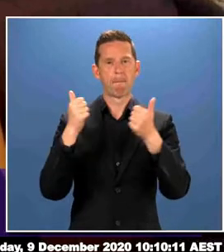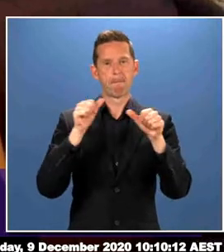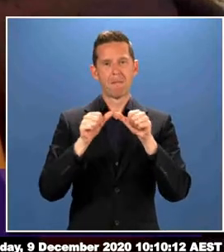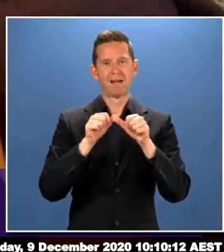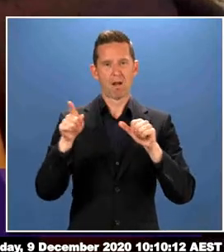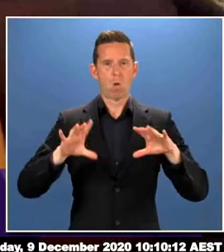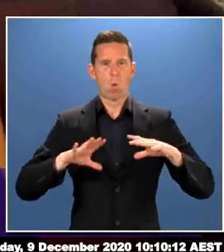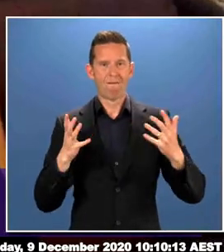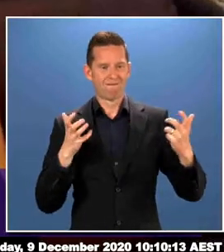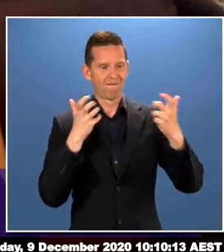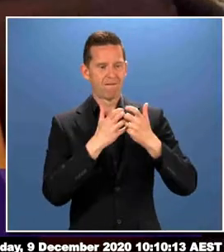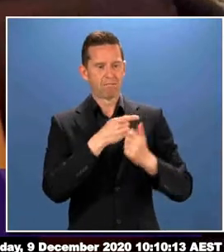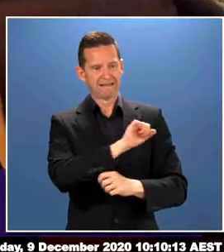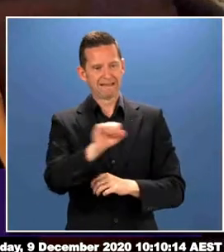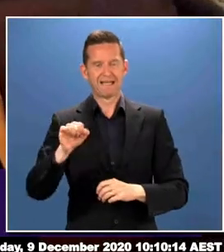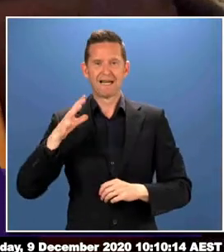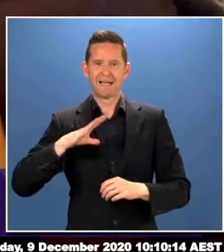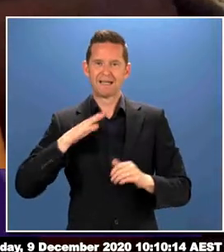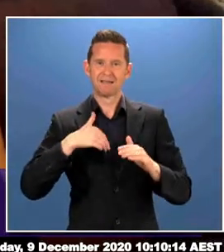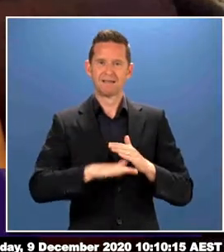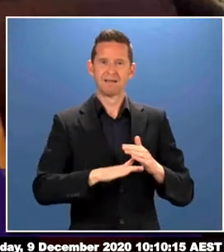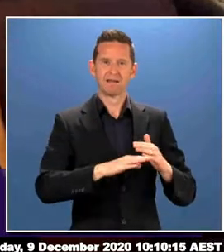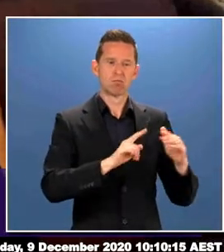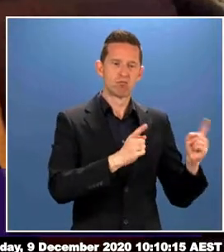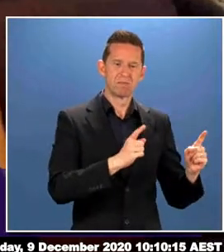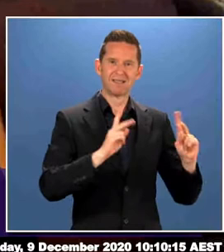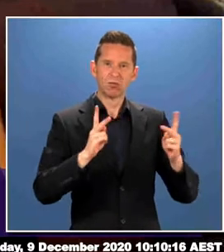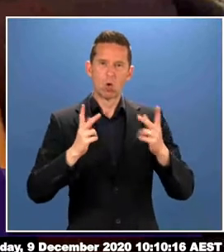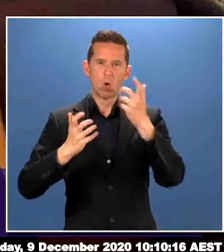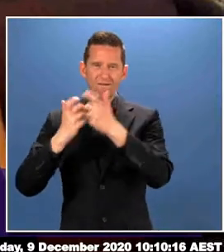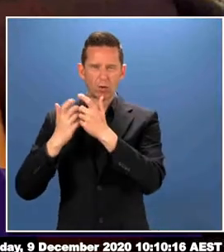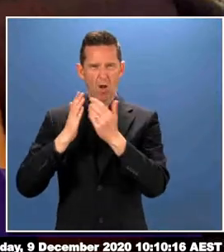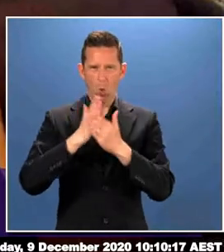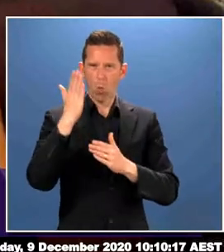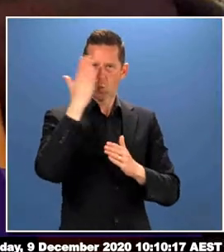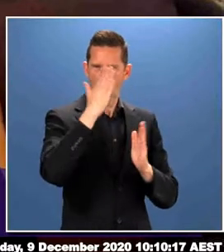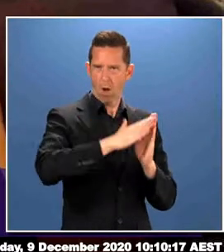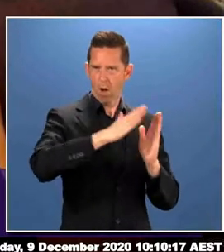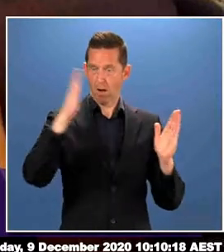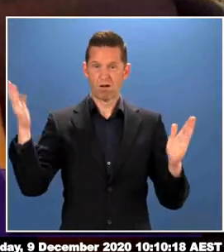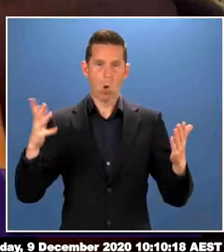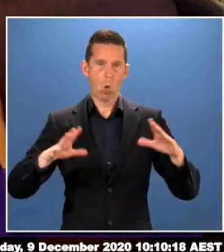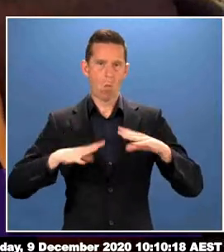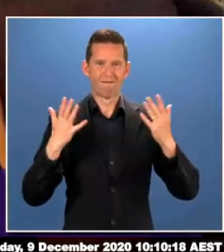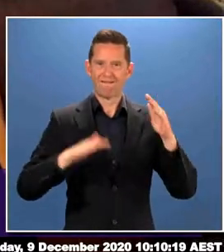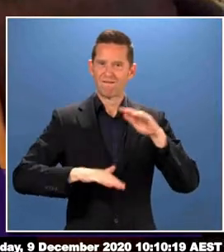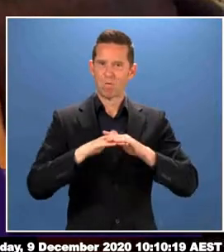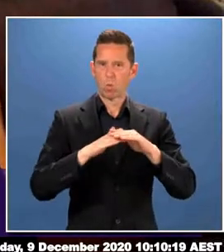effect of representation and changing attitudes that would also lead to a more inclusive society and accessible society in general, but also in